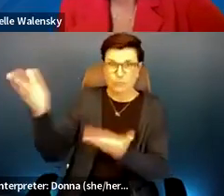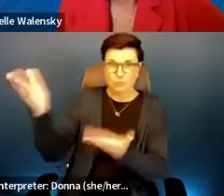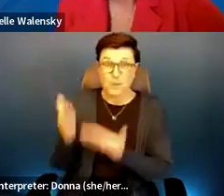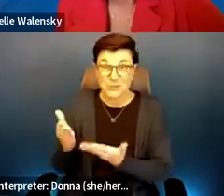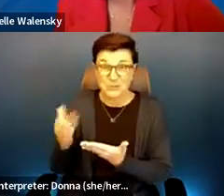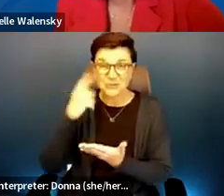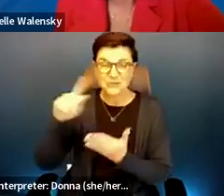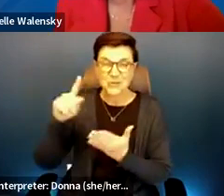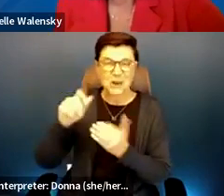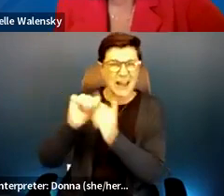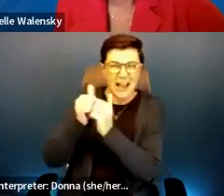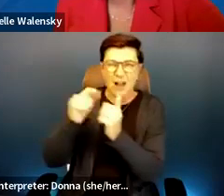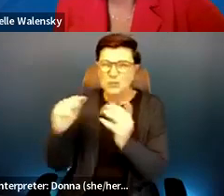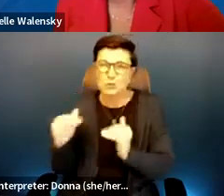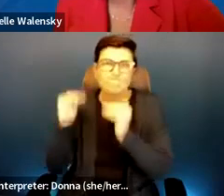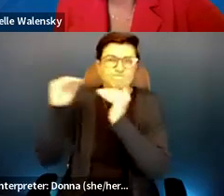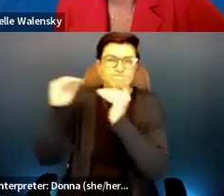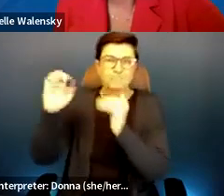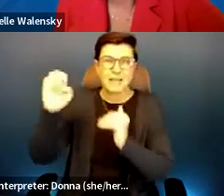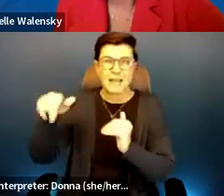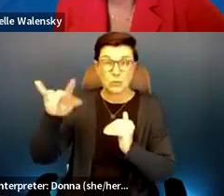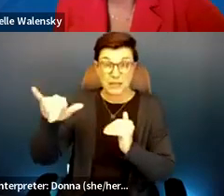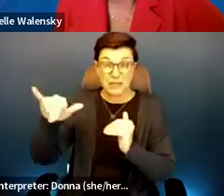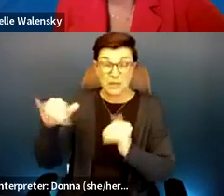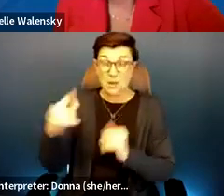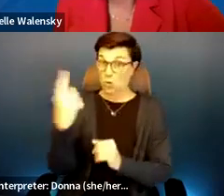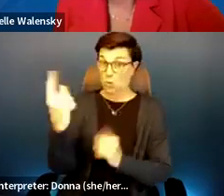Part of the reorganization was to move that Office of Equity